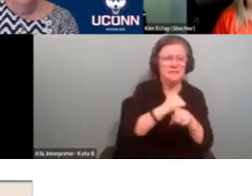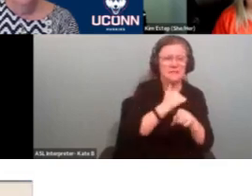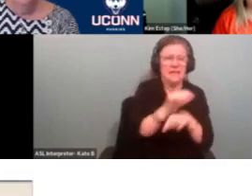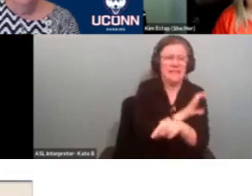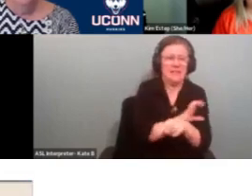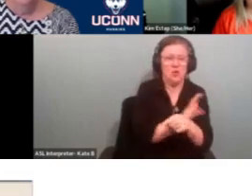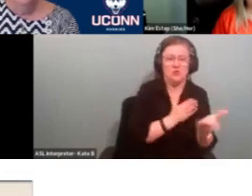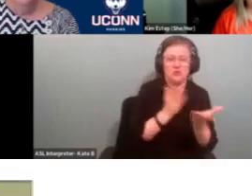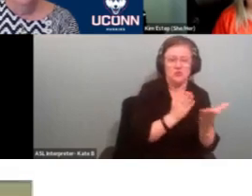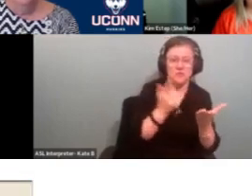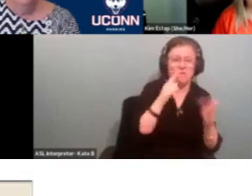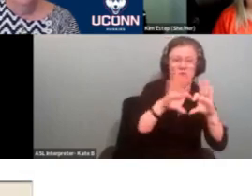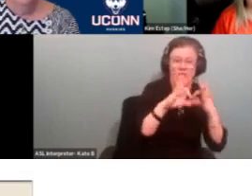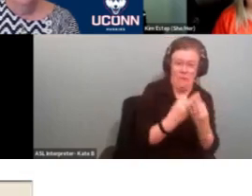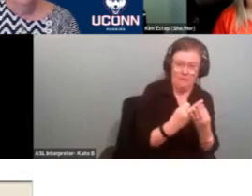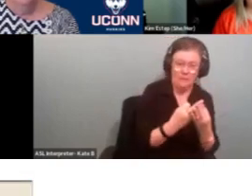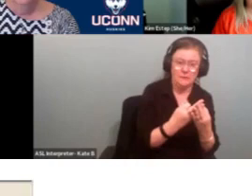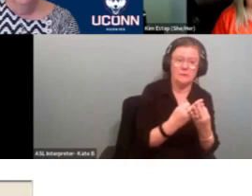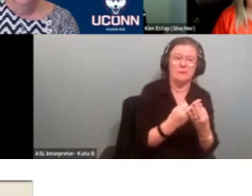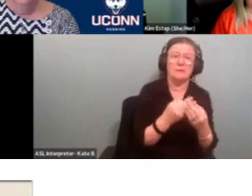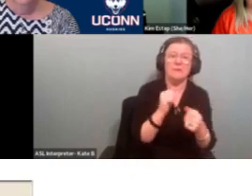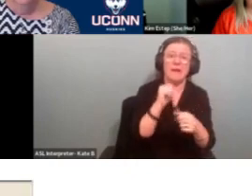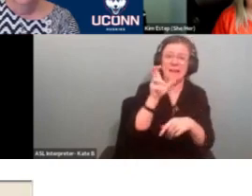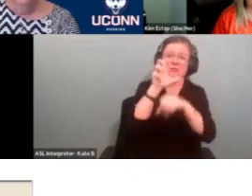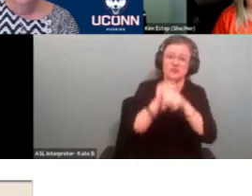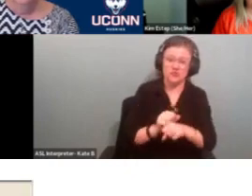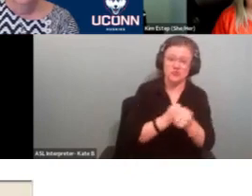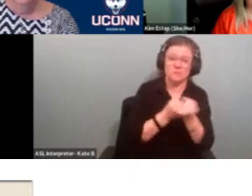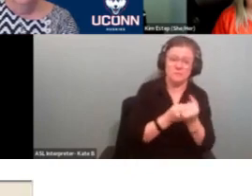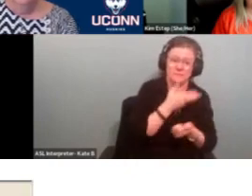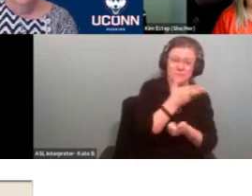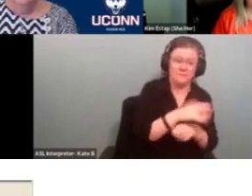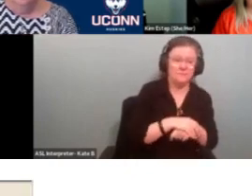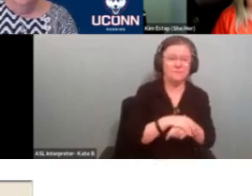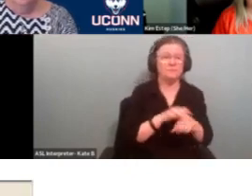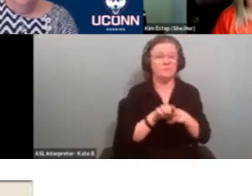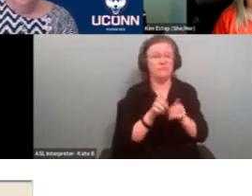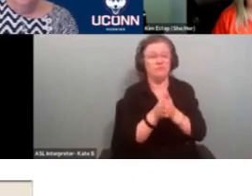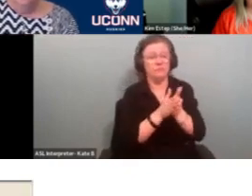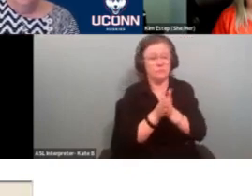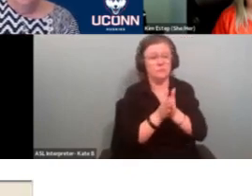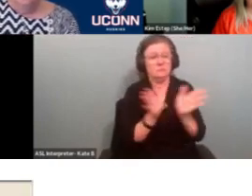and non-traditional supports are in place. Wraparound initiatives also promote workforce